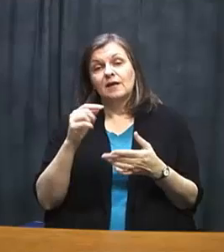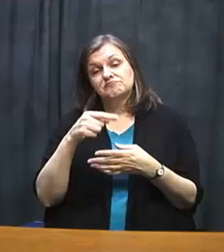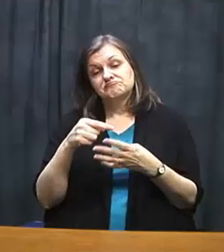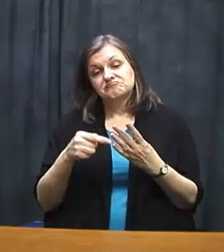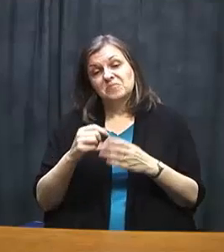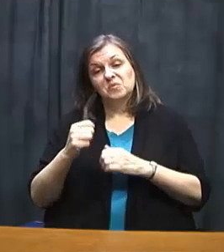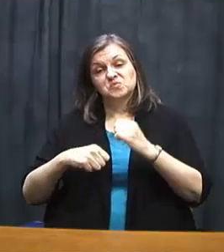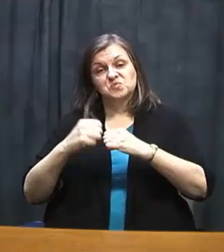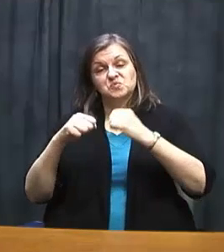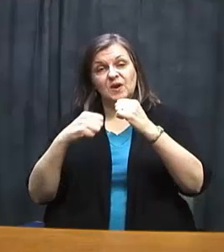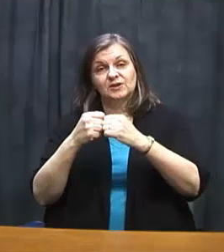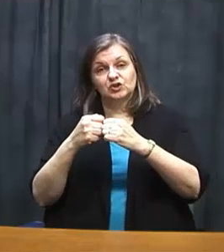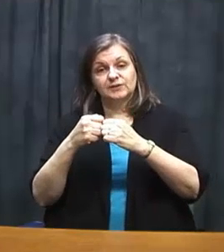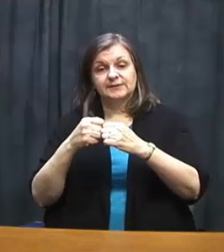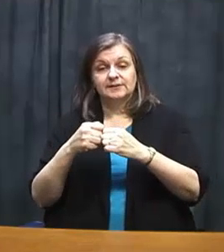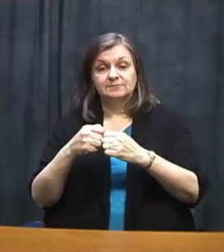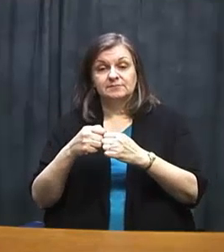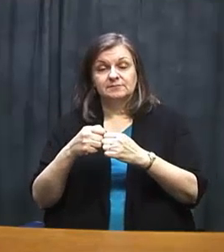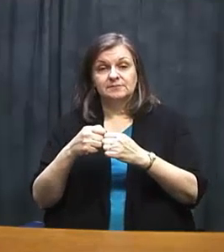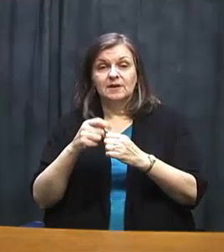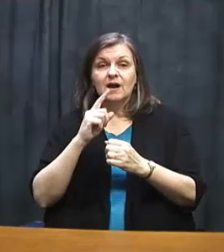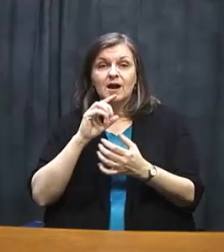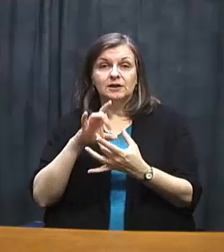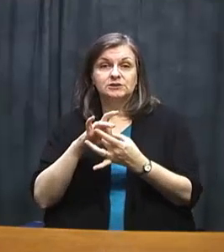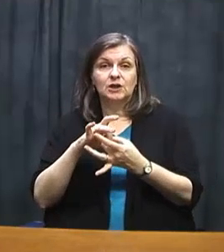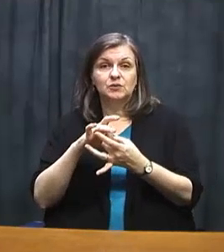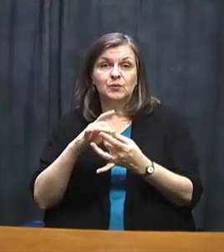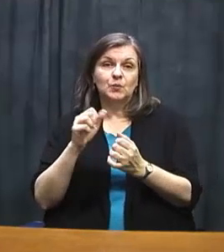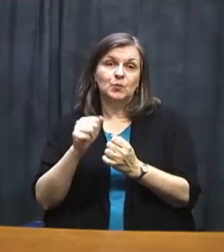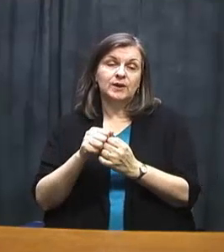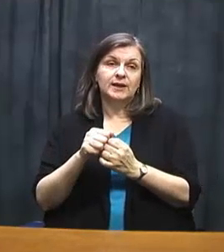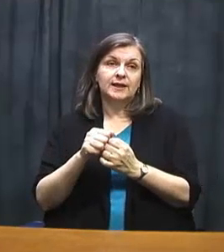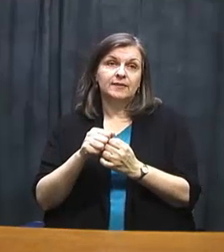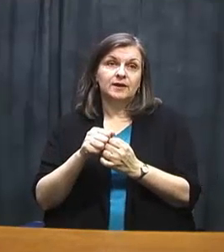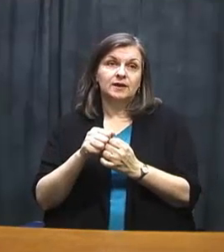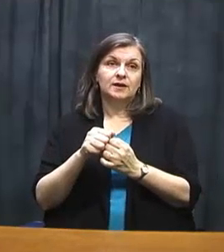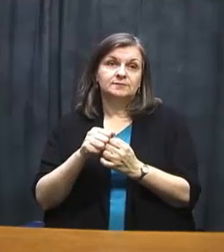are the structures that we look at that will actually be associated